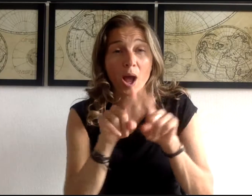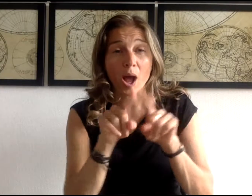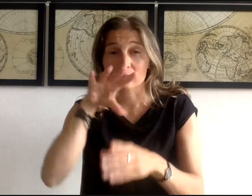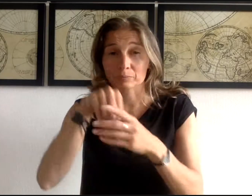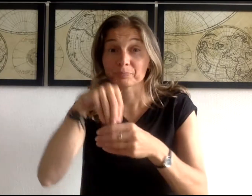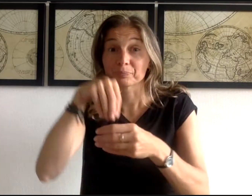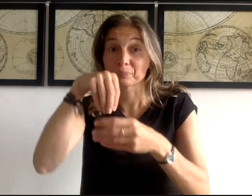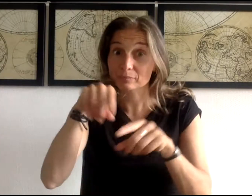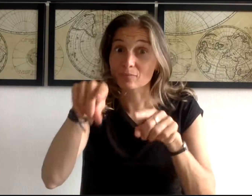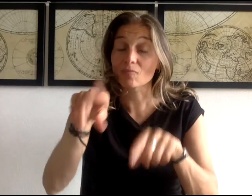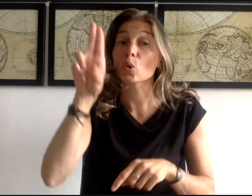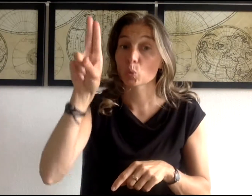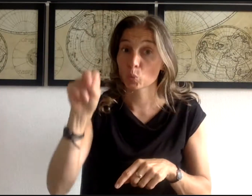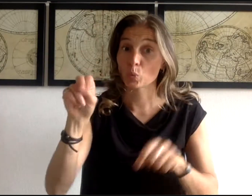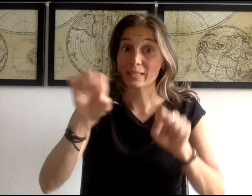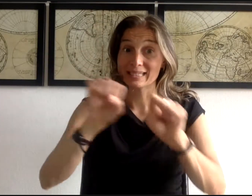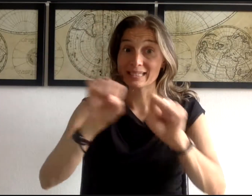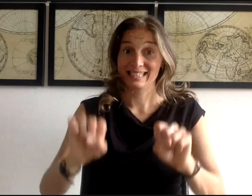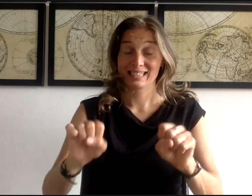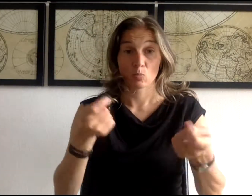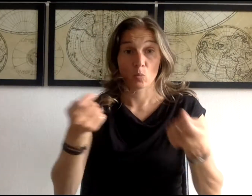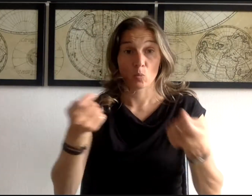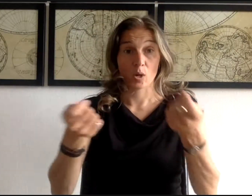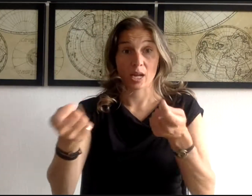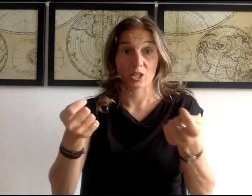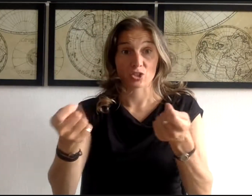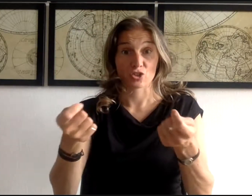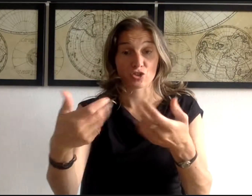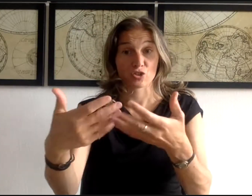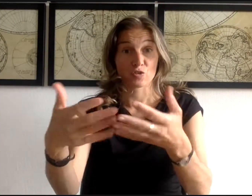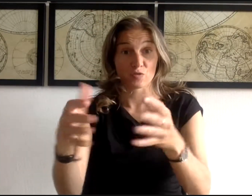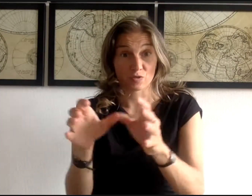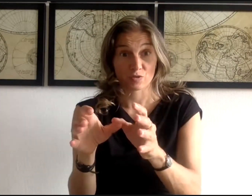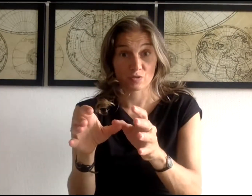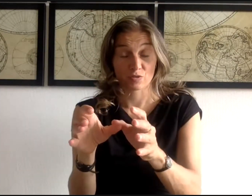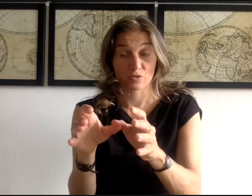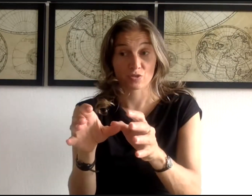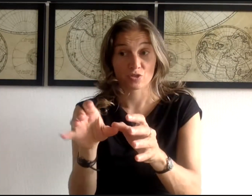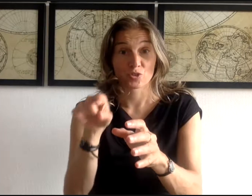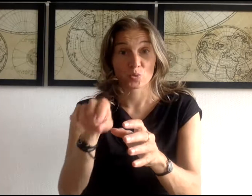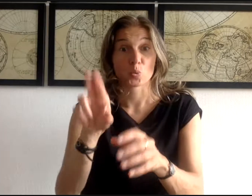How much effort consuming it’s also to prepare the mobility.